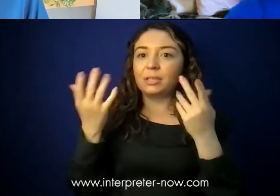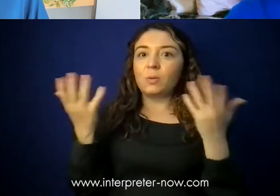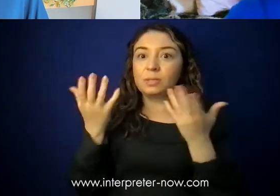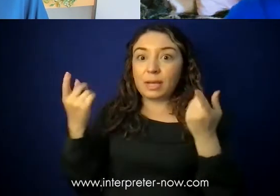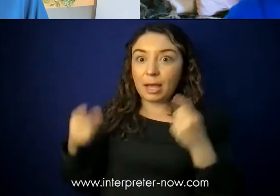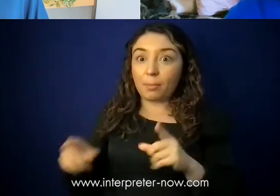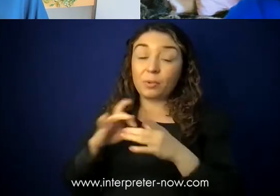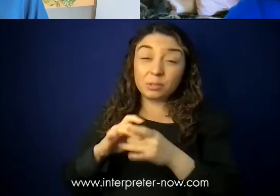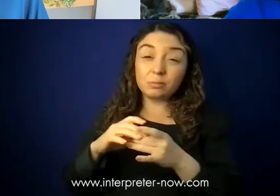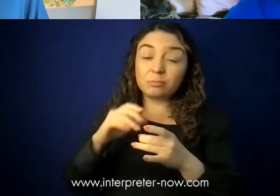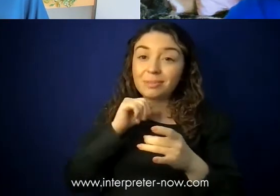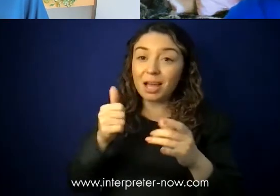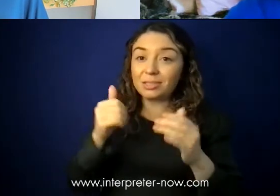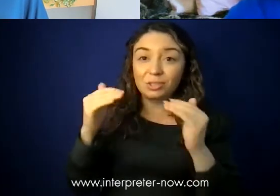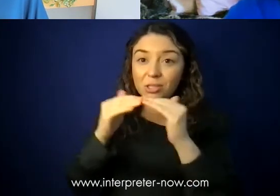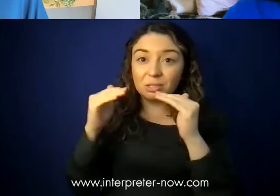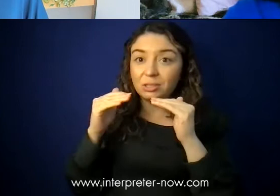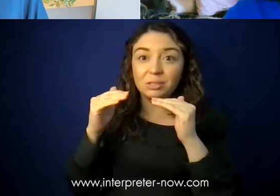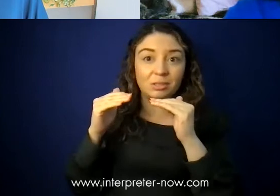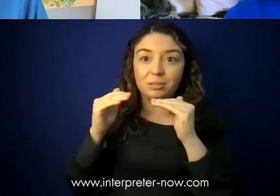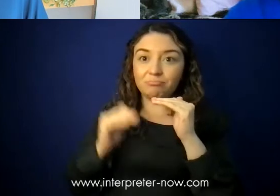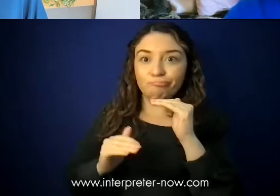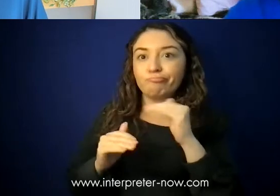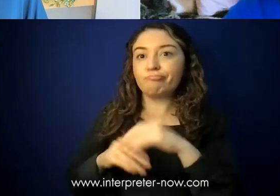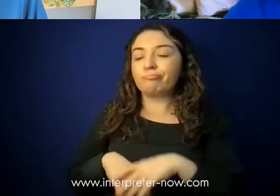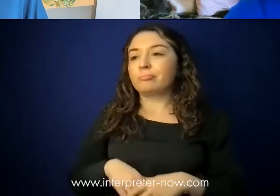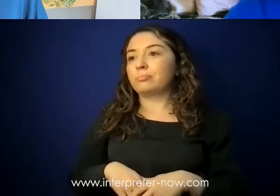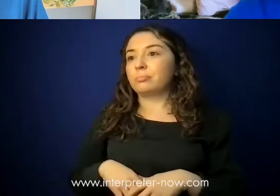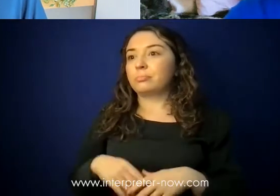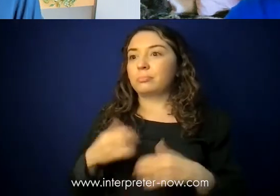experiencing – what we have had over the last couple of weeks with the invasion of